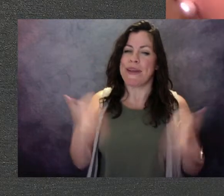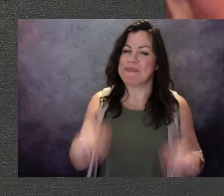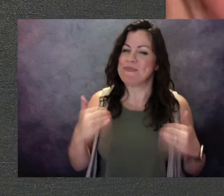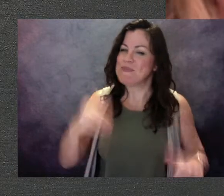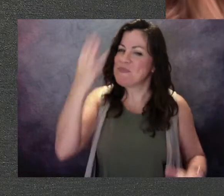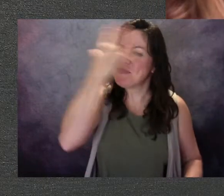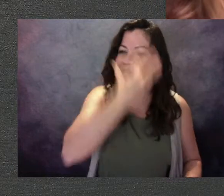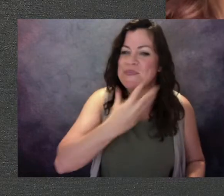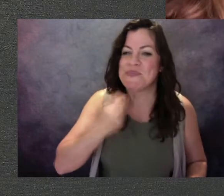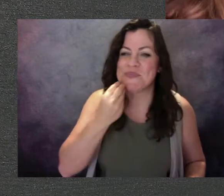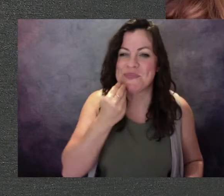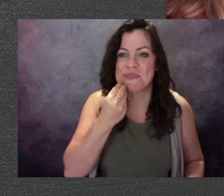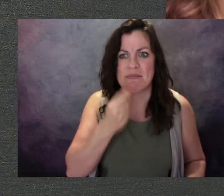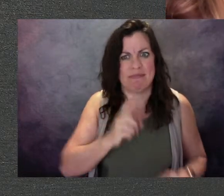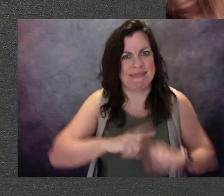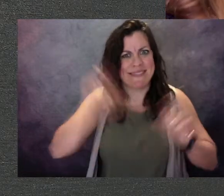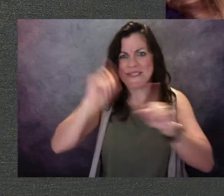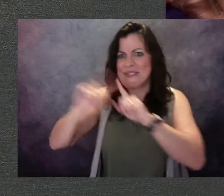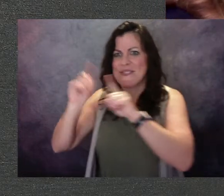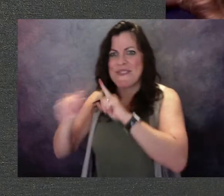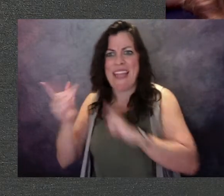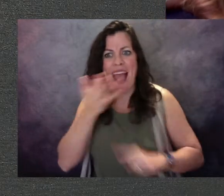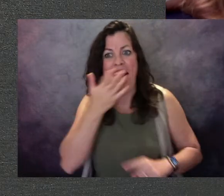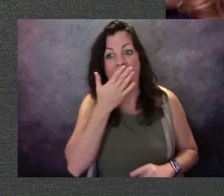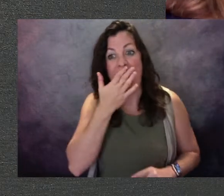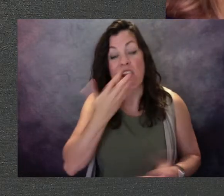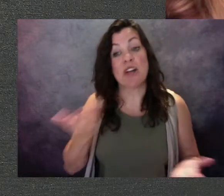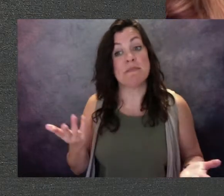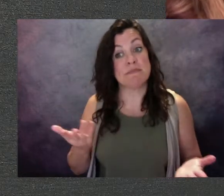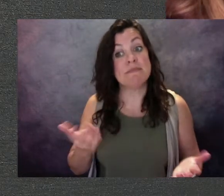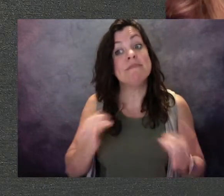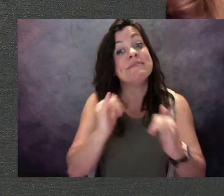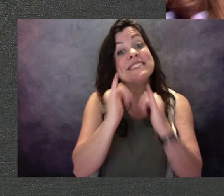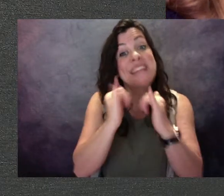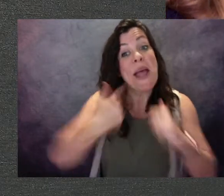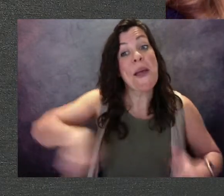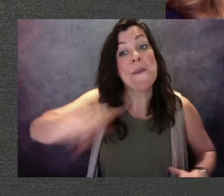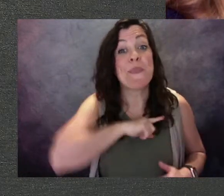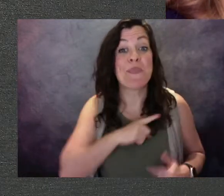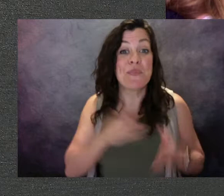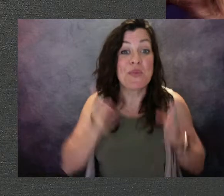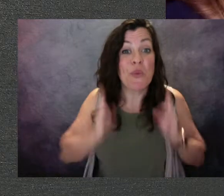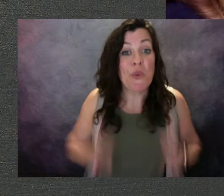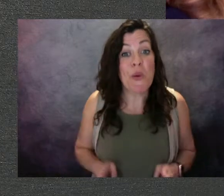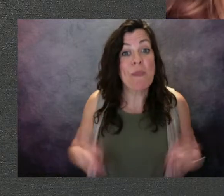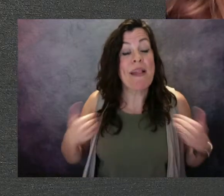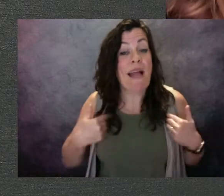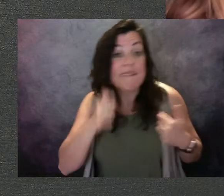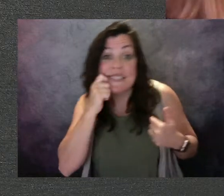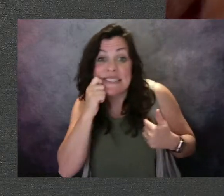and they all have their own unique color skin. Just like we all have our unique color hair and skin and eyes on us.